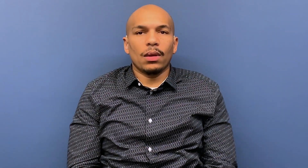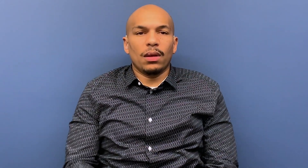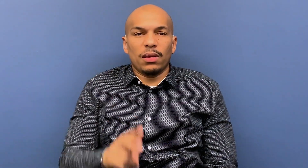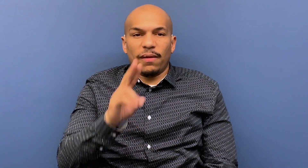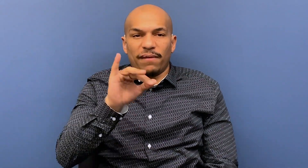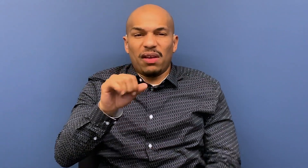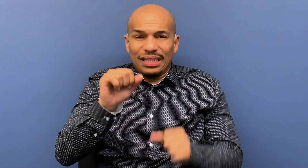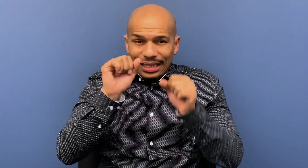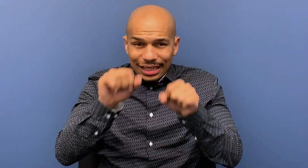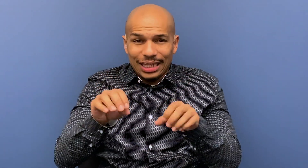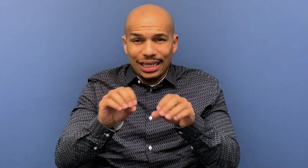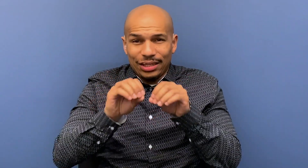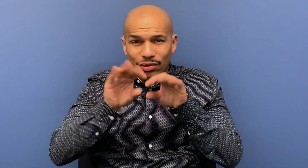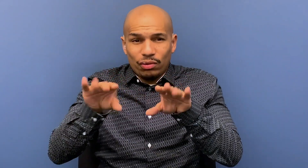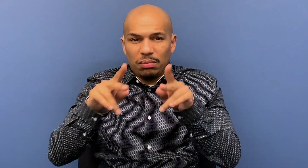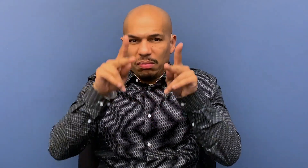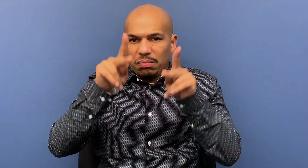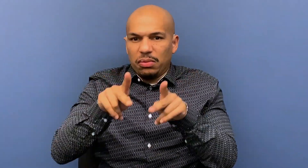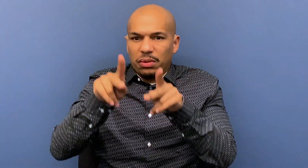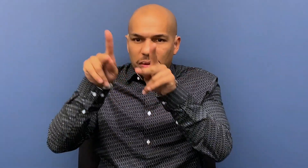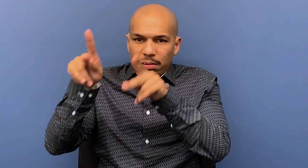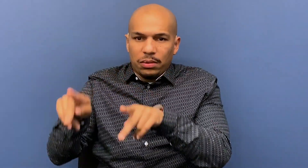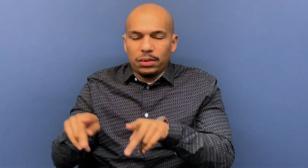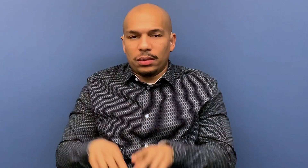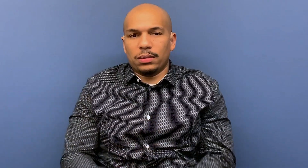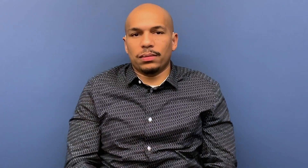The virus is likely to be spread from person to person